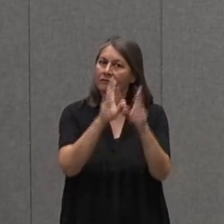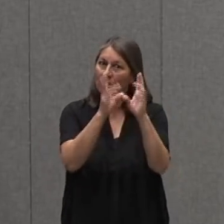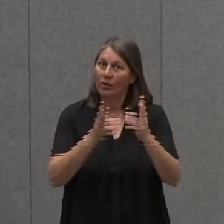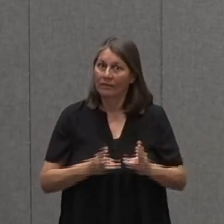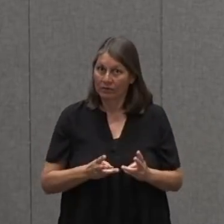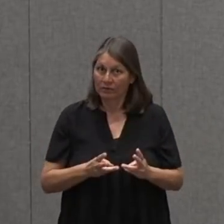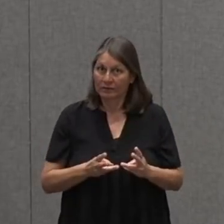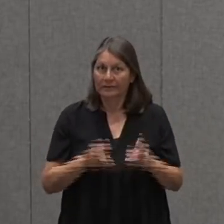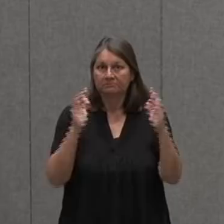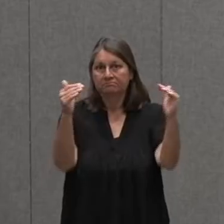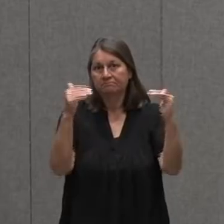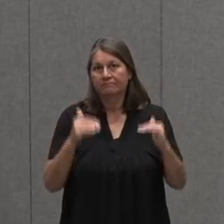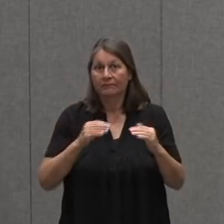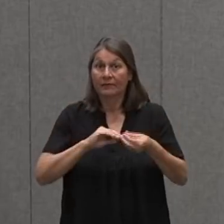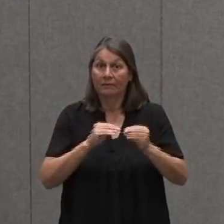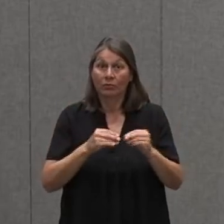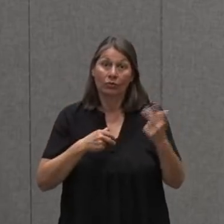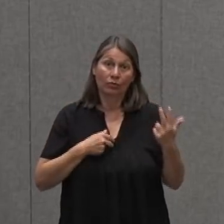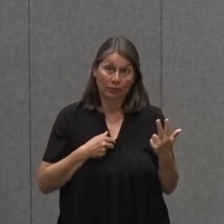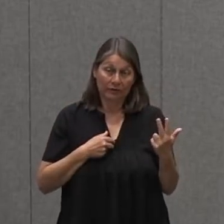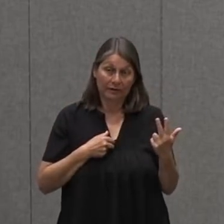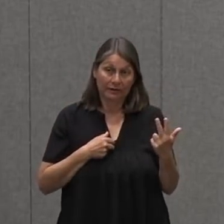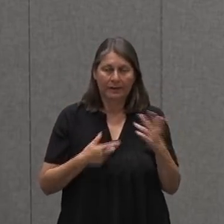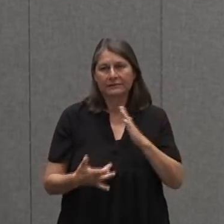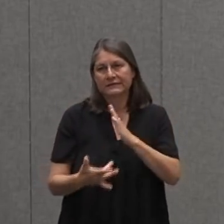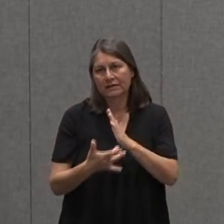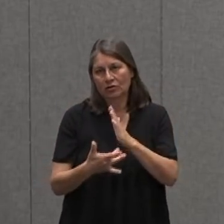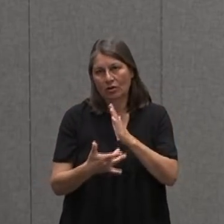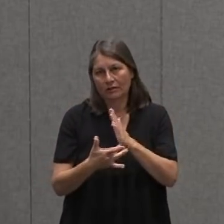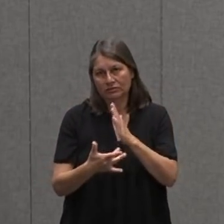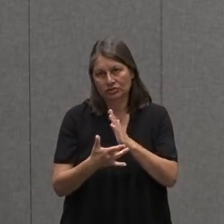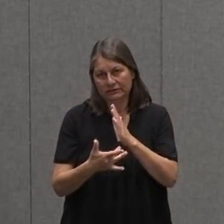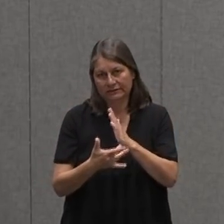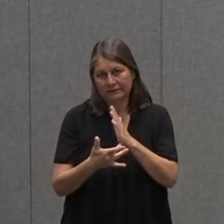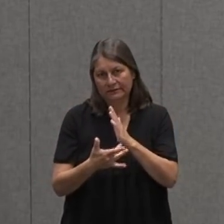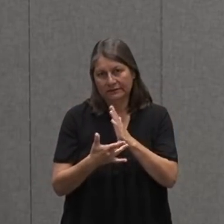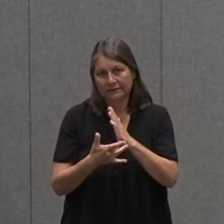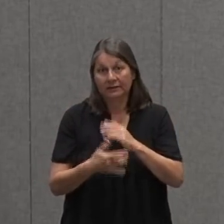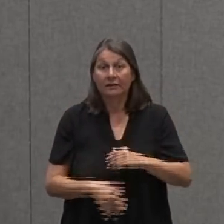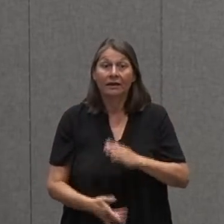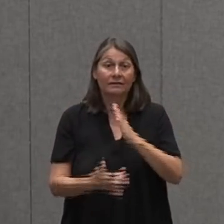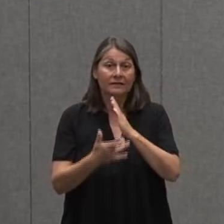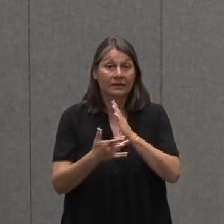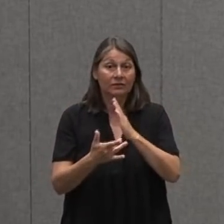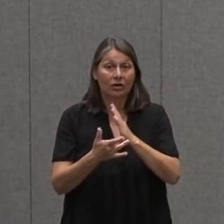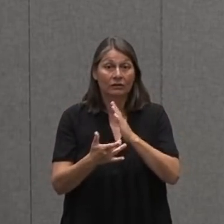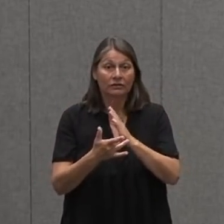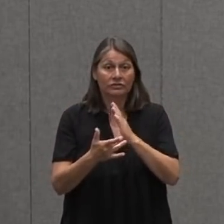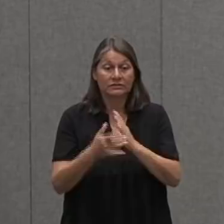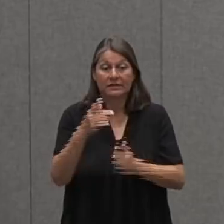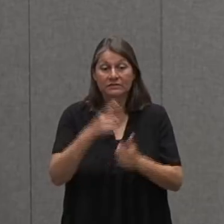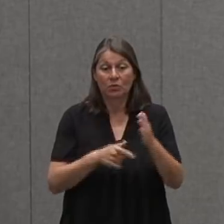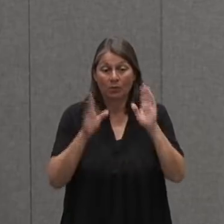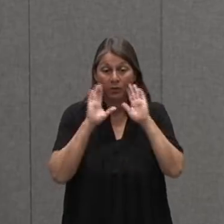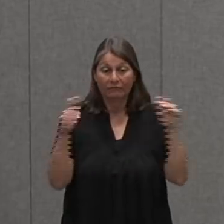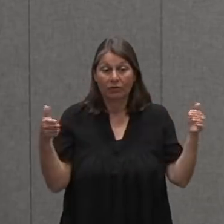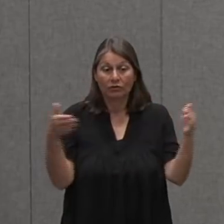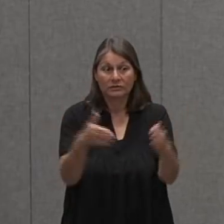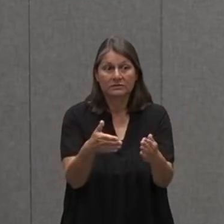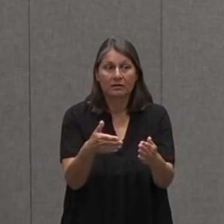Then we had the word technology because technology was our focus of our learning the last couple weeks